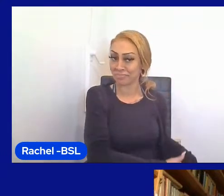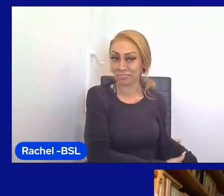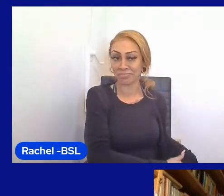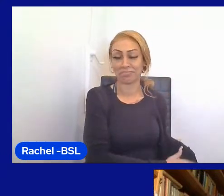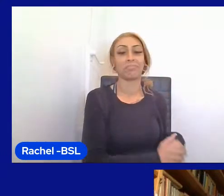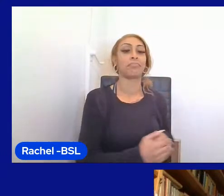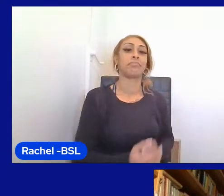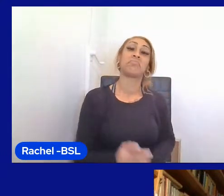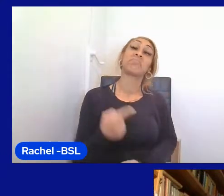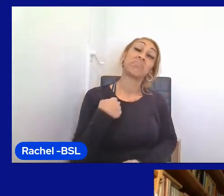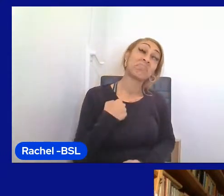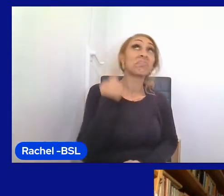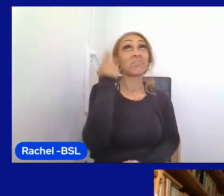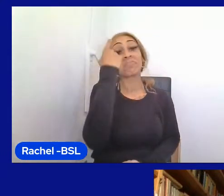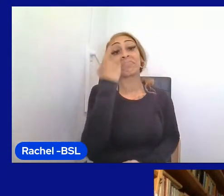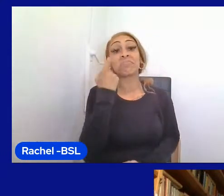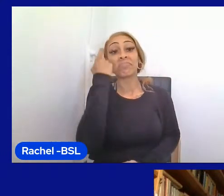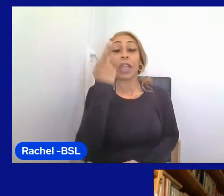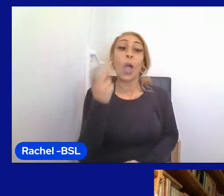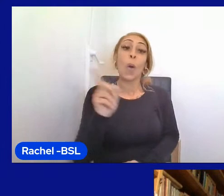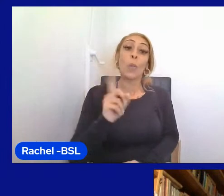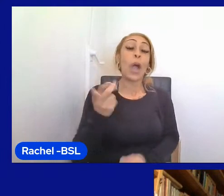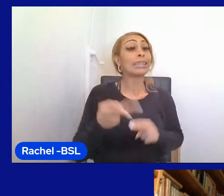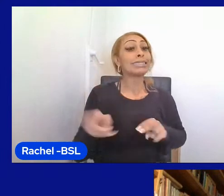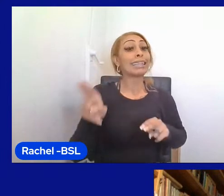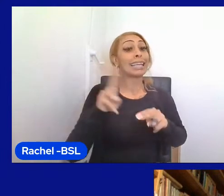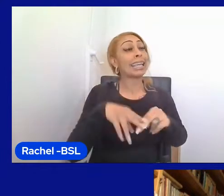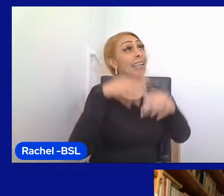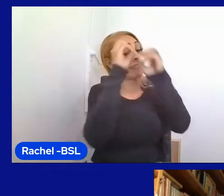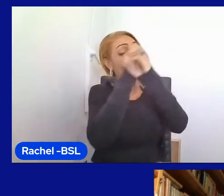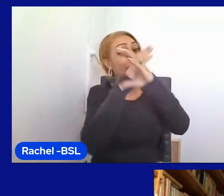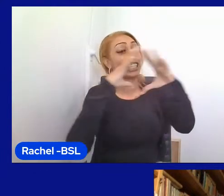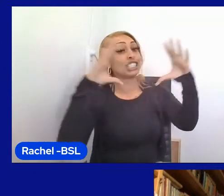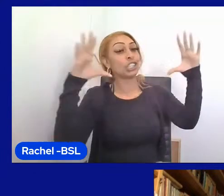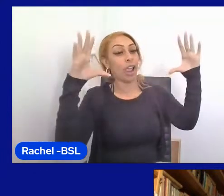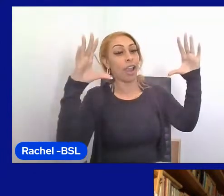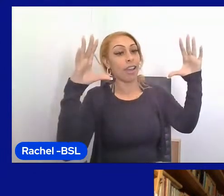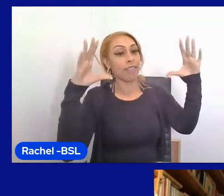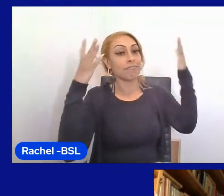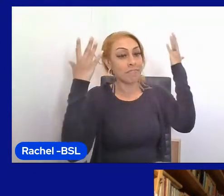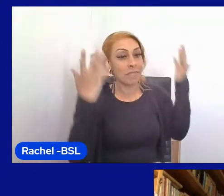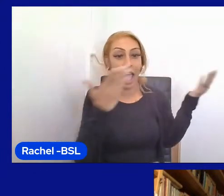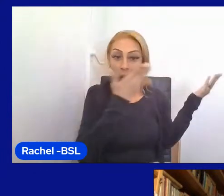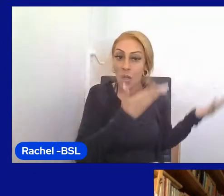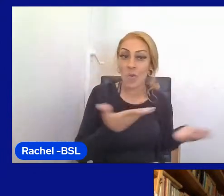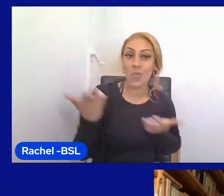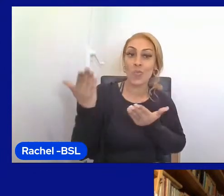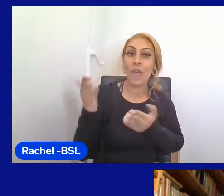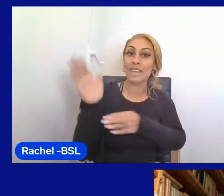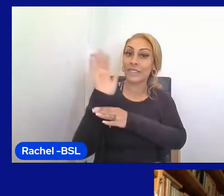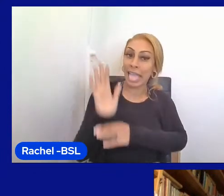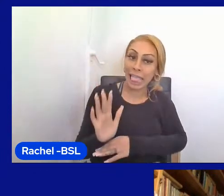What is happening right around me that I could reach out and touch. Not the anonymous, global nonsense that is